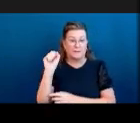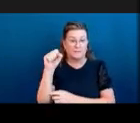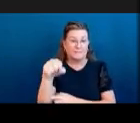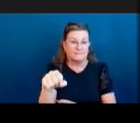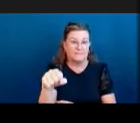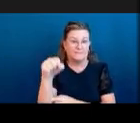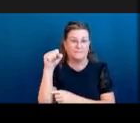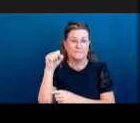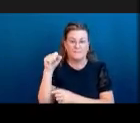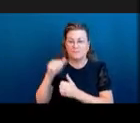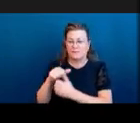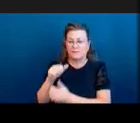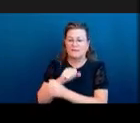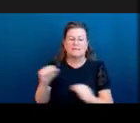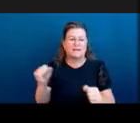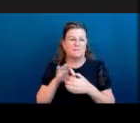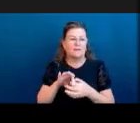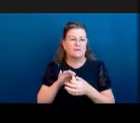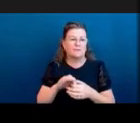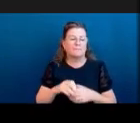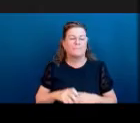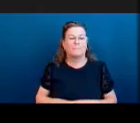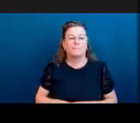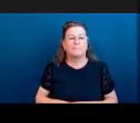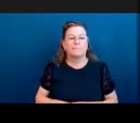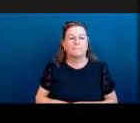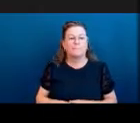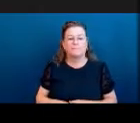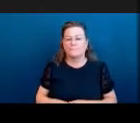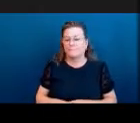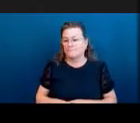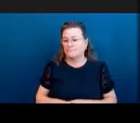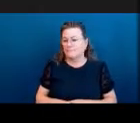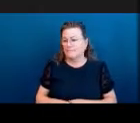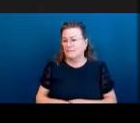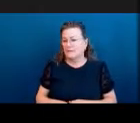this really safe relationship, in order for a child to try a